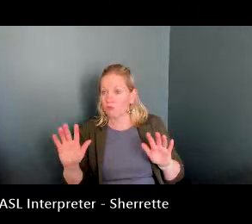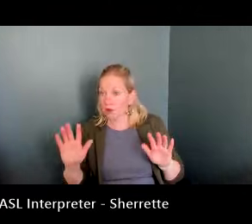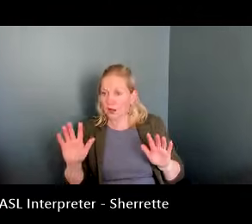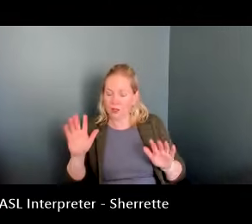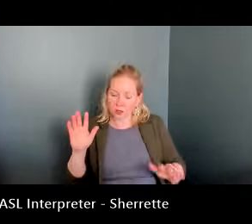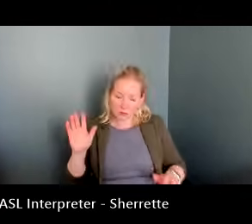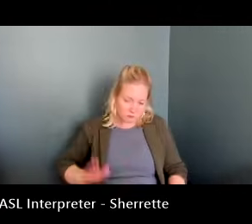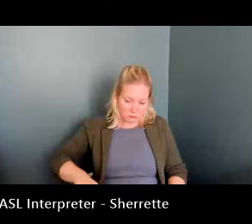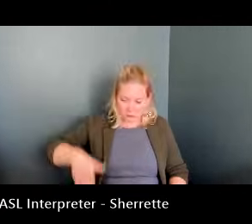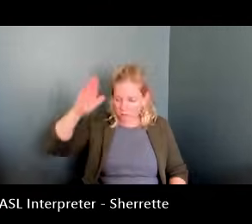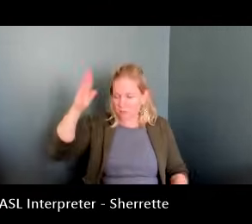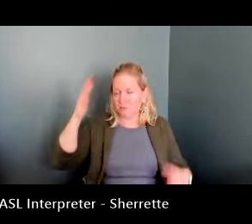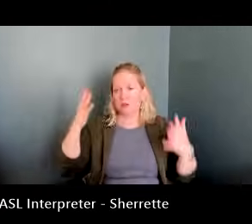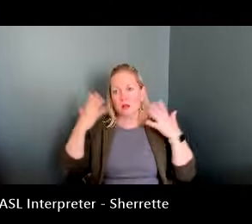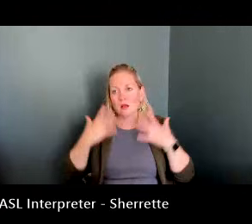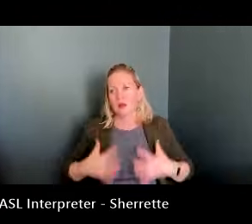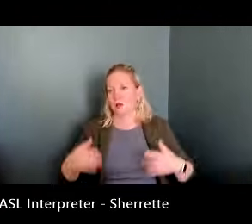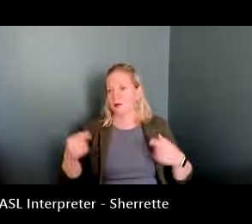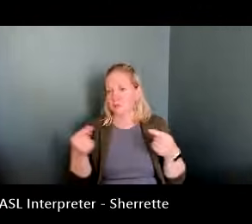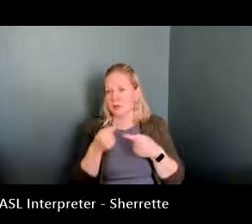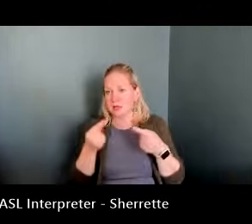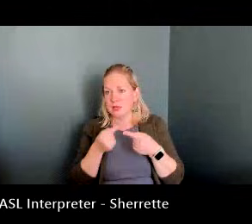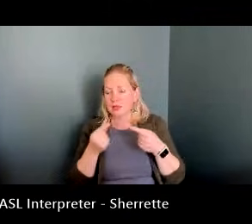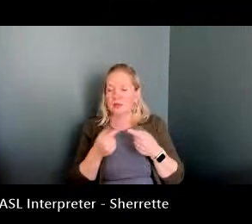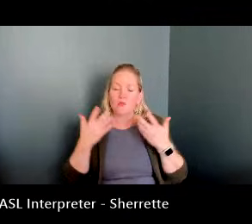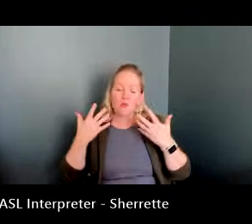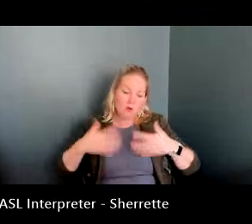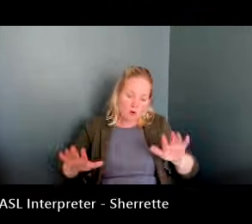already has damaged organs, like their kidney, hip,